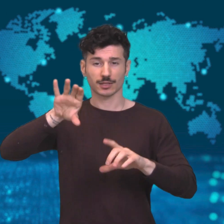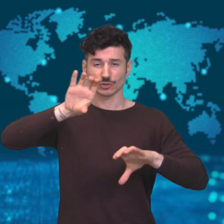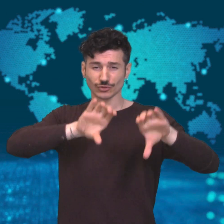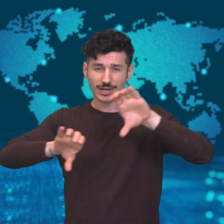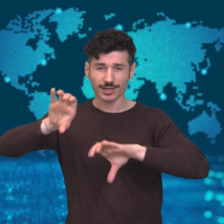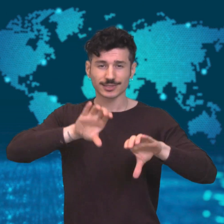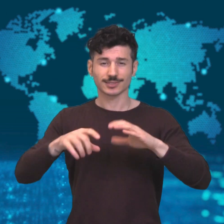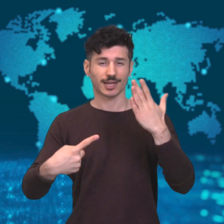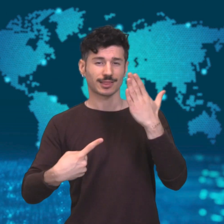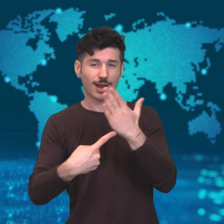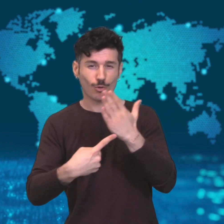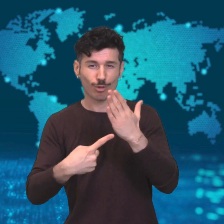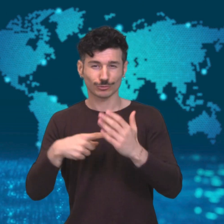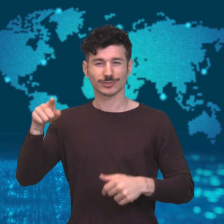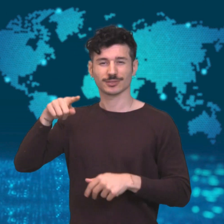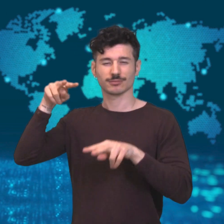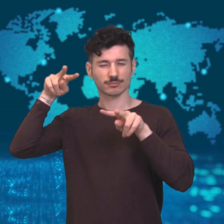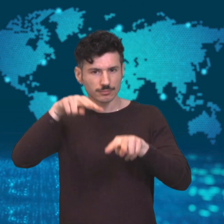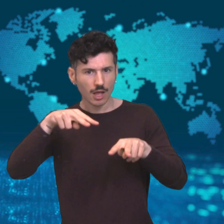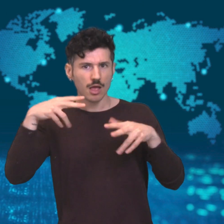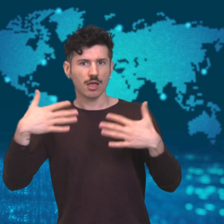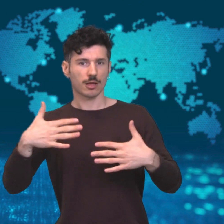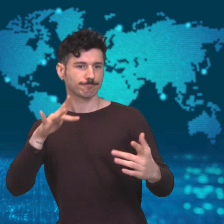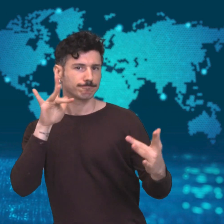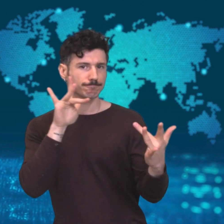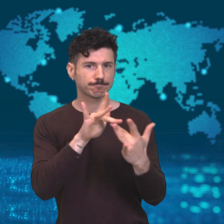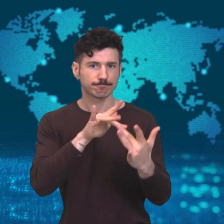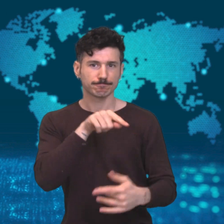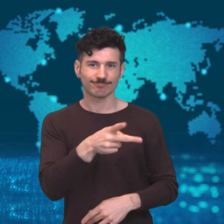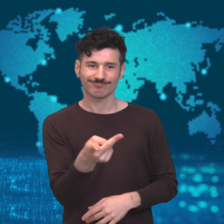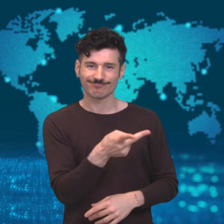and Technology contacted the brothers to see if